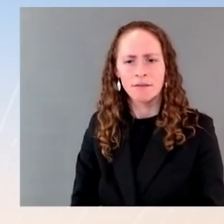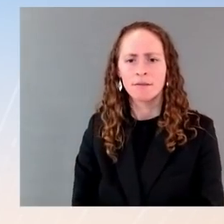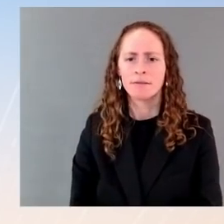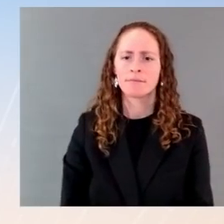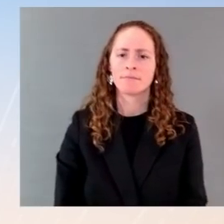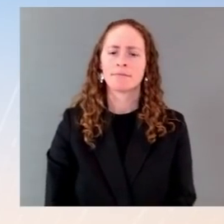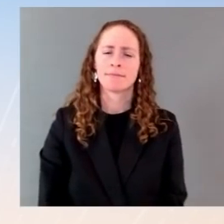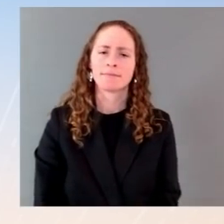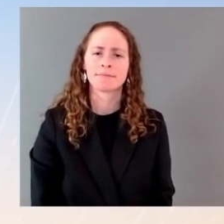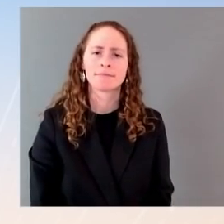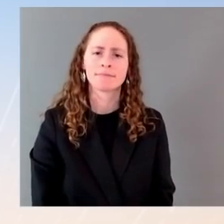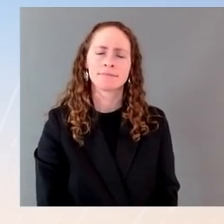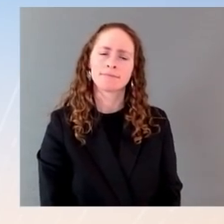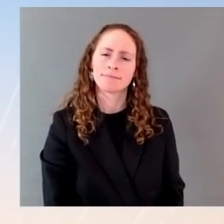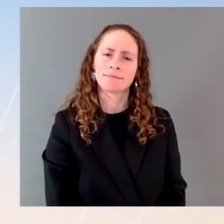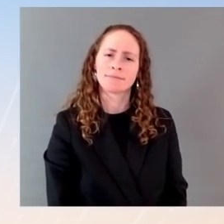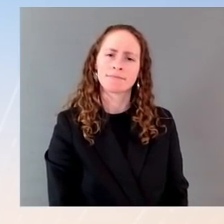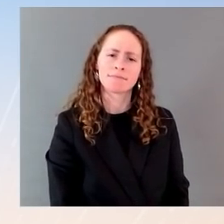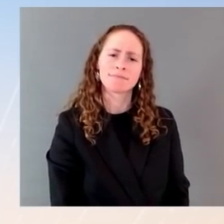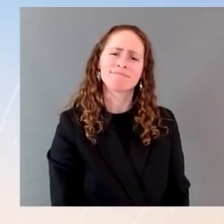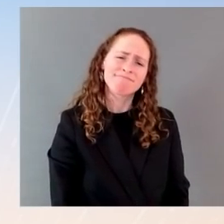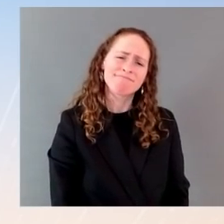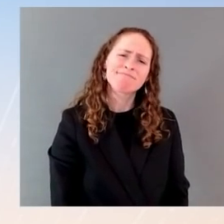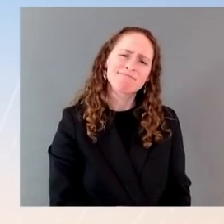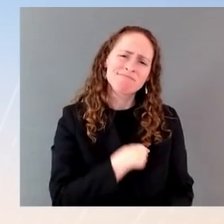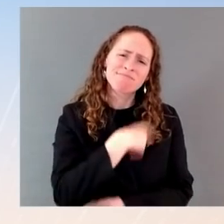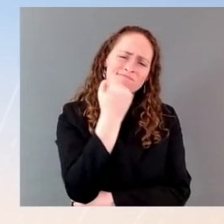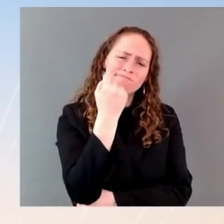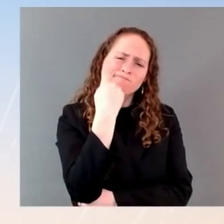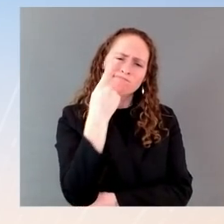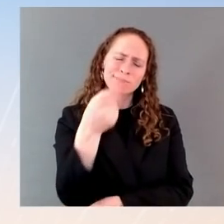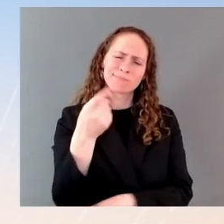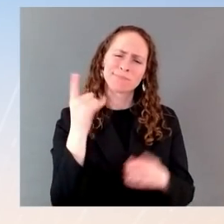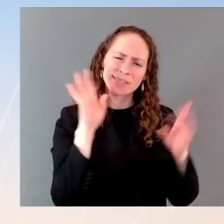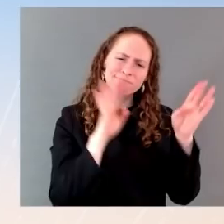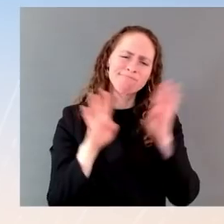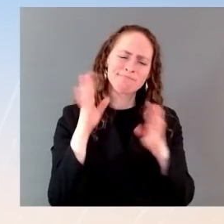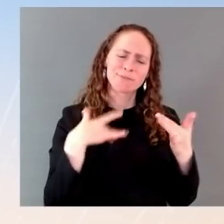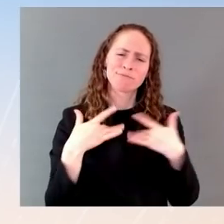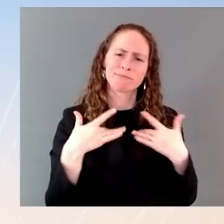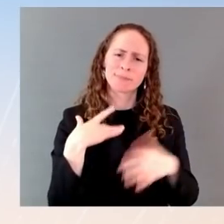So, our objective is to continue to scale up our testing program to meet demand